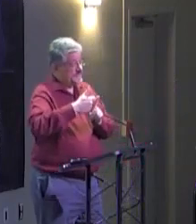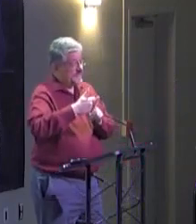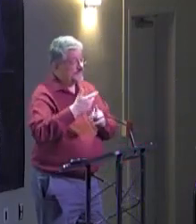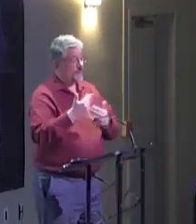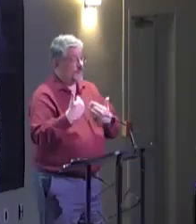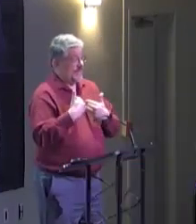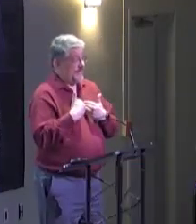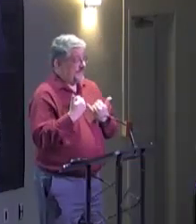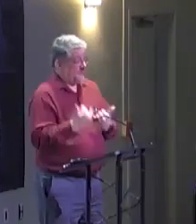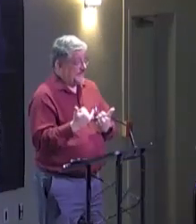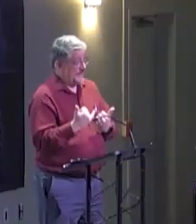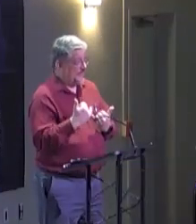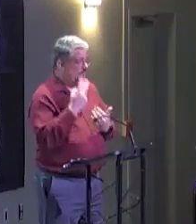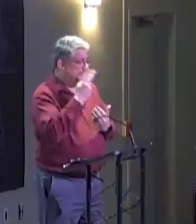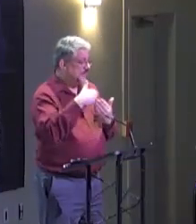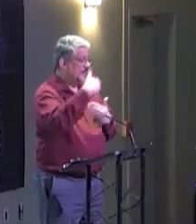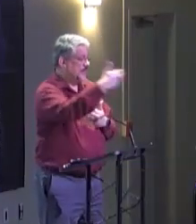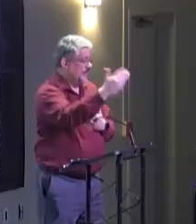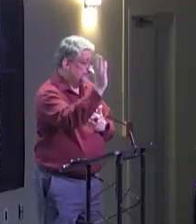So the resources that we have available. And you're gonna see a little bit about this in the next presentation.